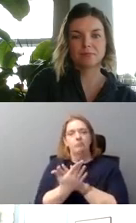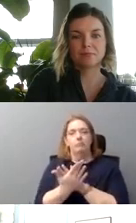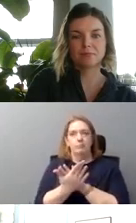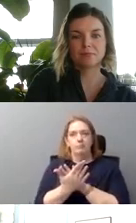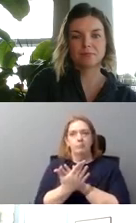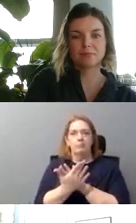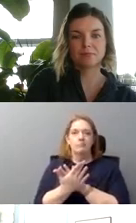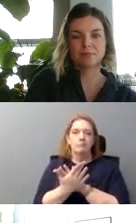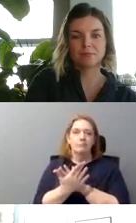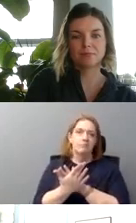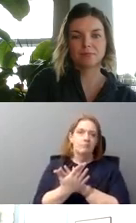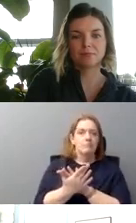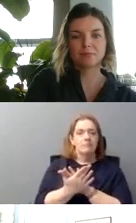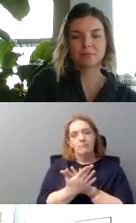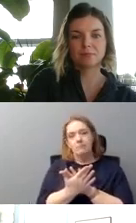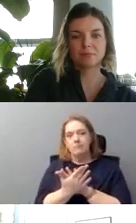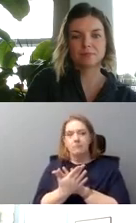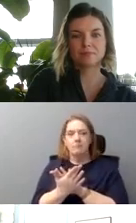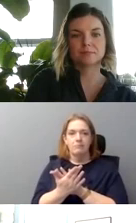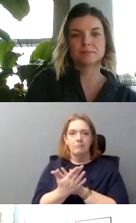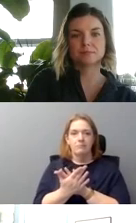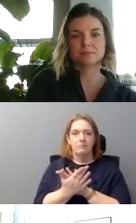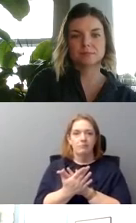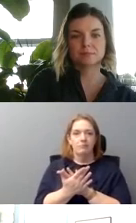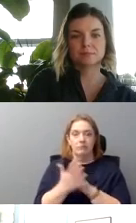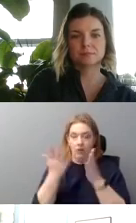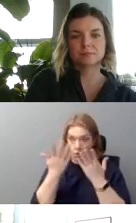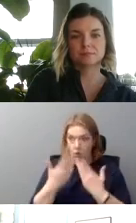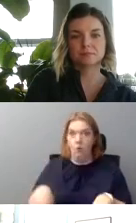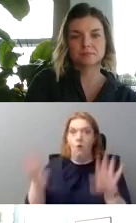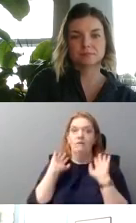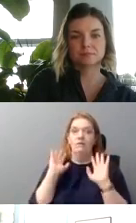you know, it's not over. I don't think that the house looks too much different than what it did